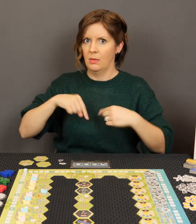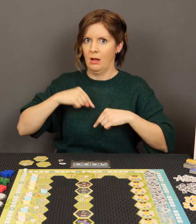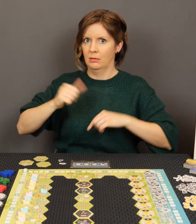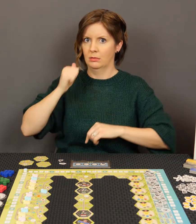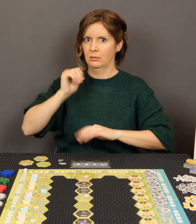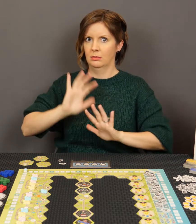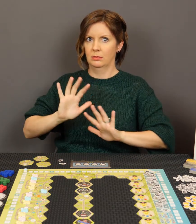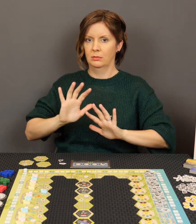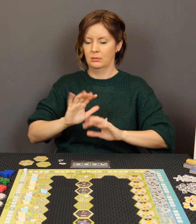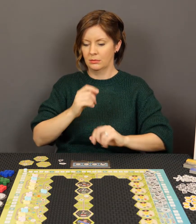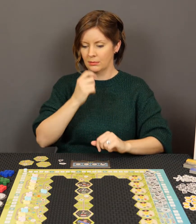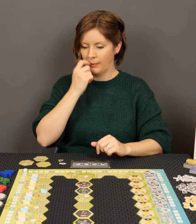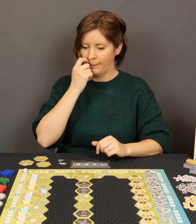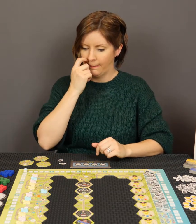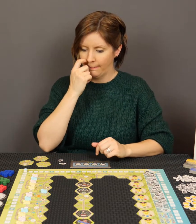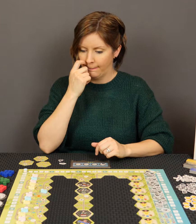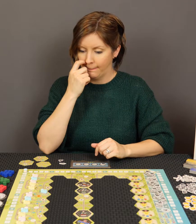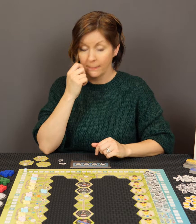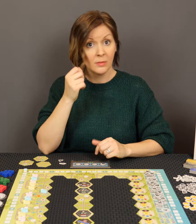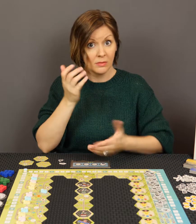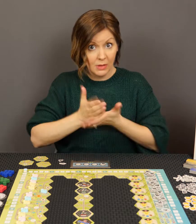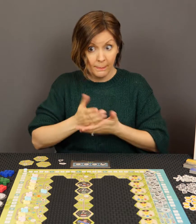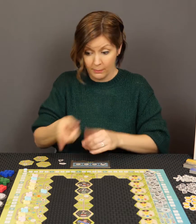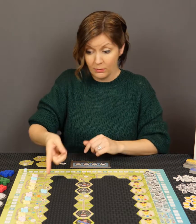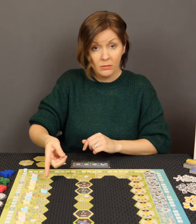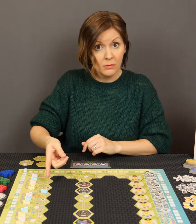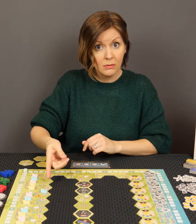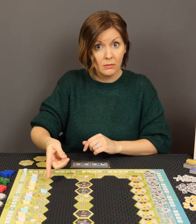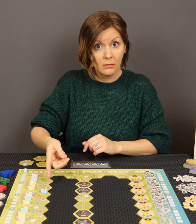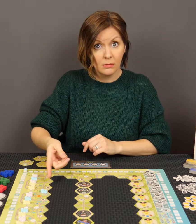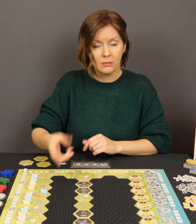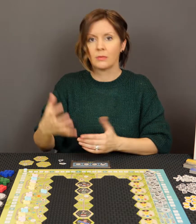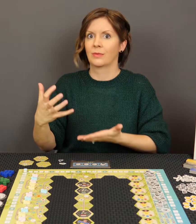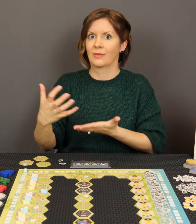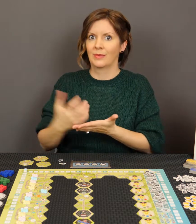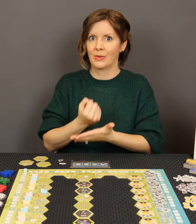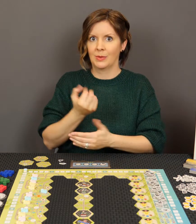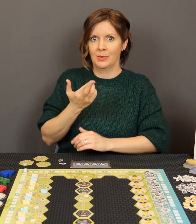But you cannot go back.